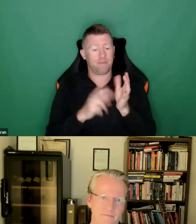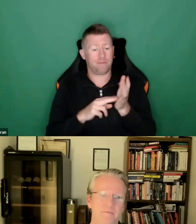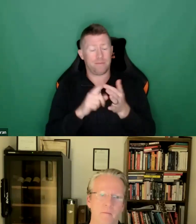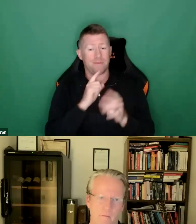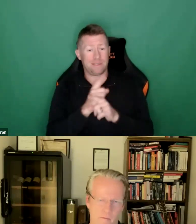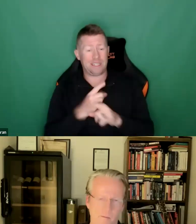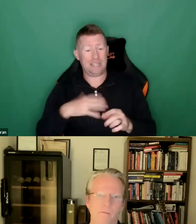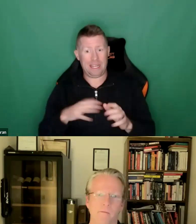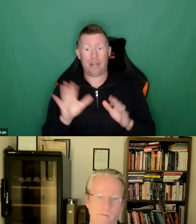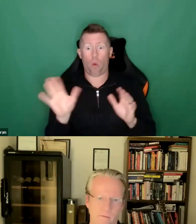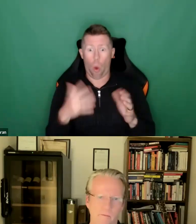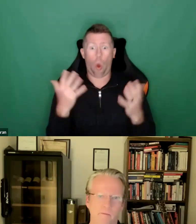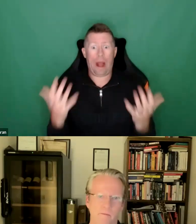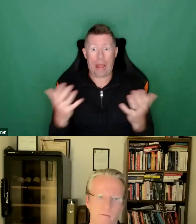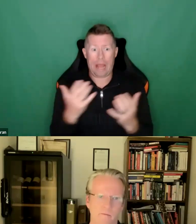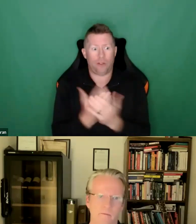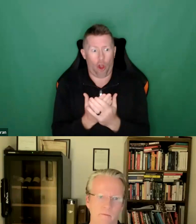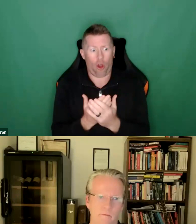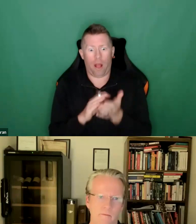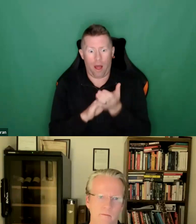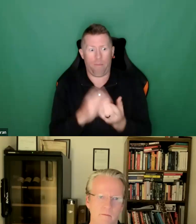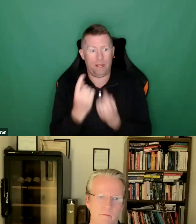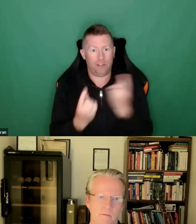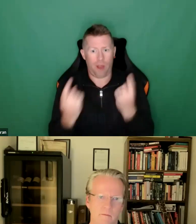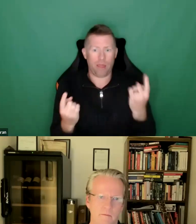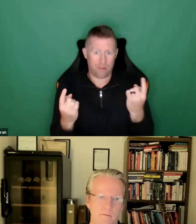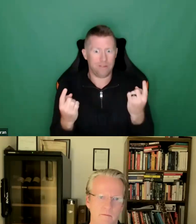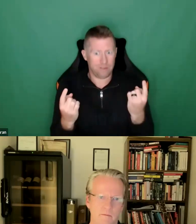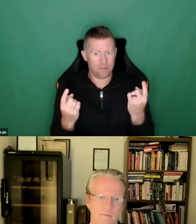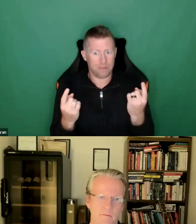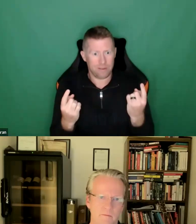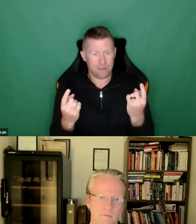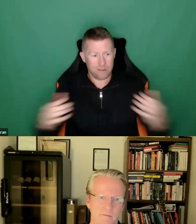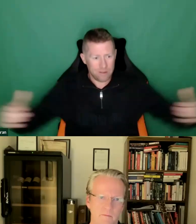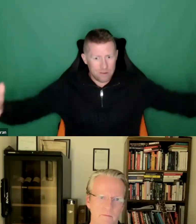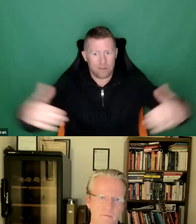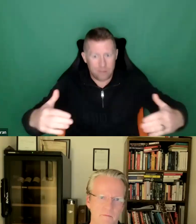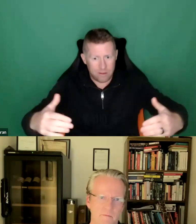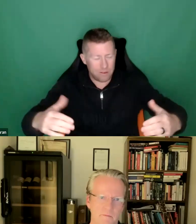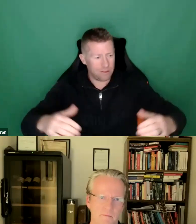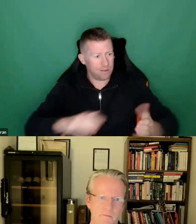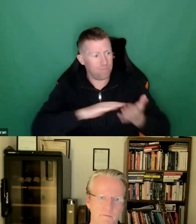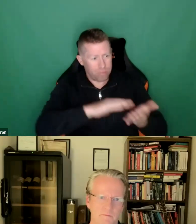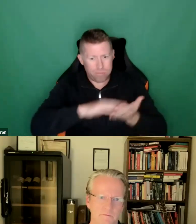whole school approach to raising kids. And really we need